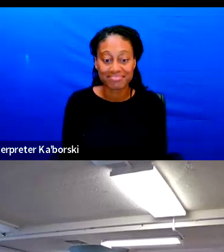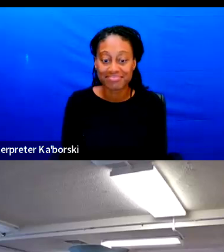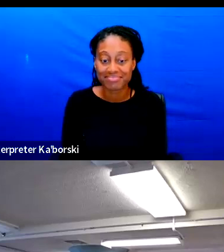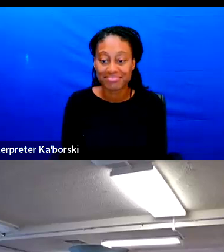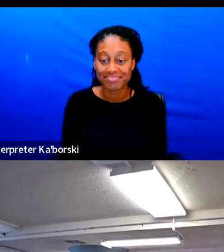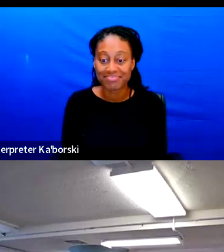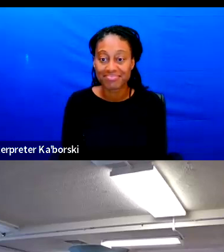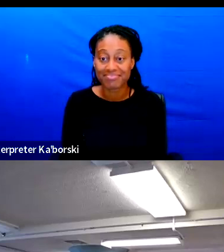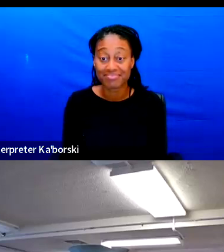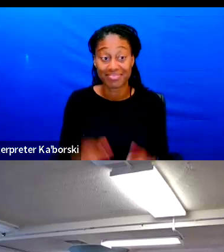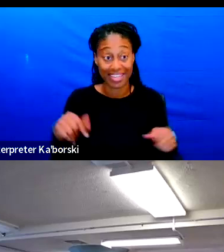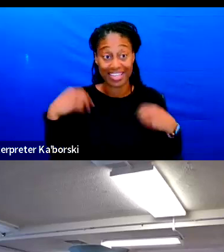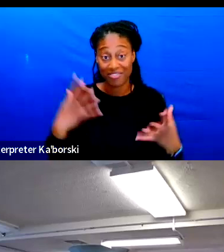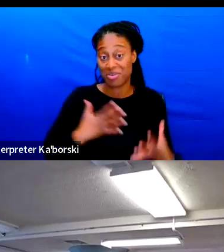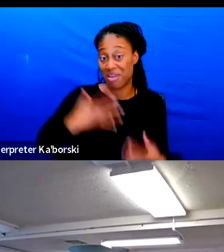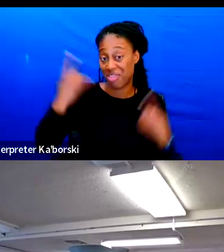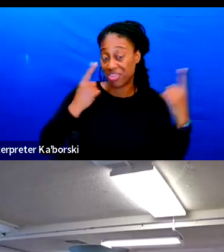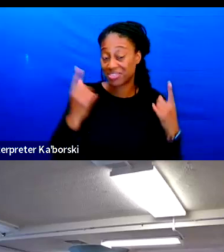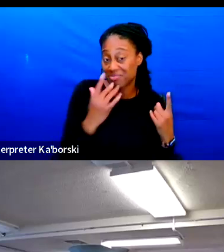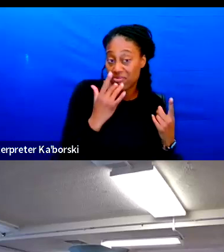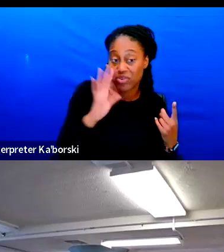Kyle Kleist: I can give you my thoughts. But I'd love to hear from other folks.